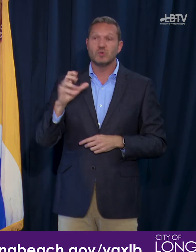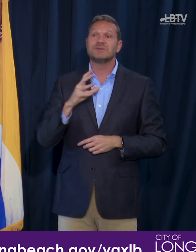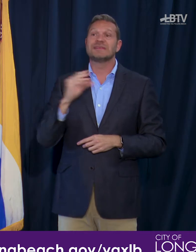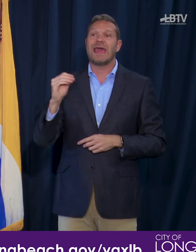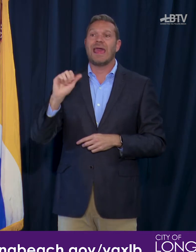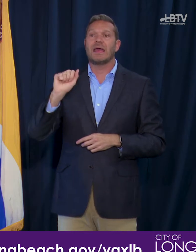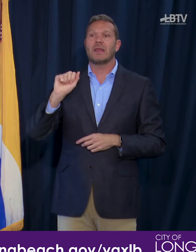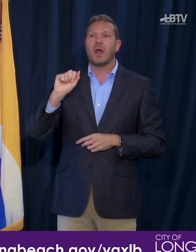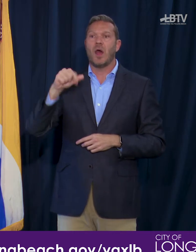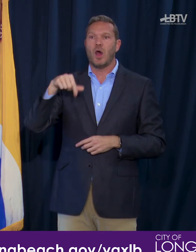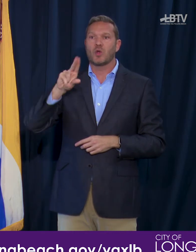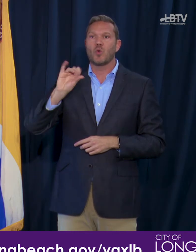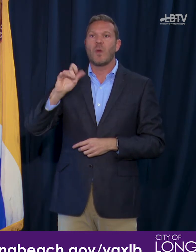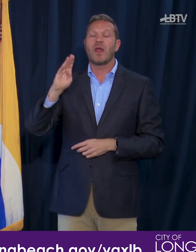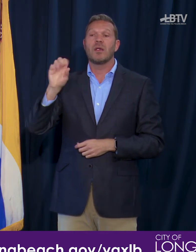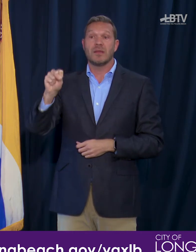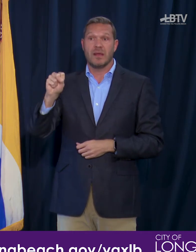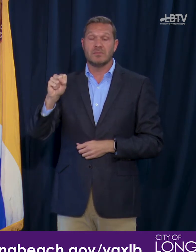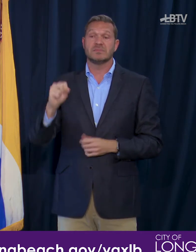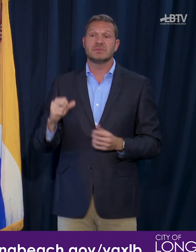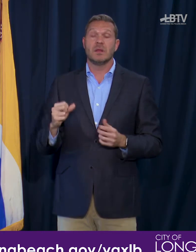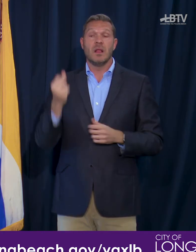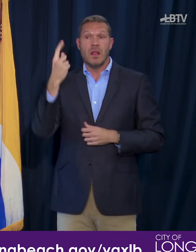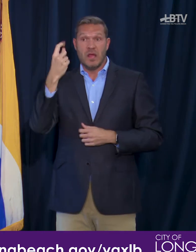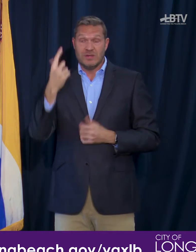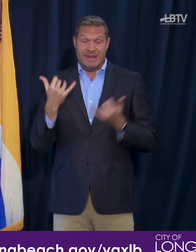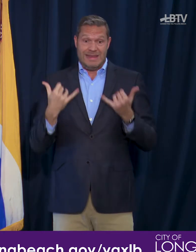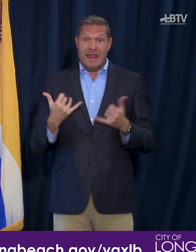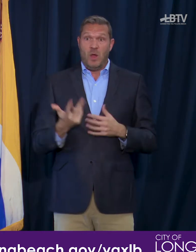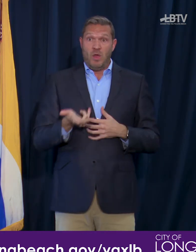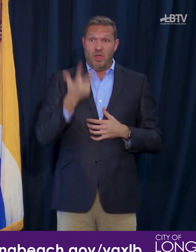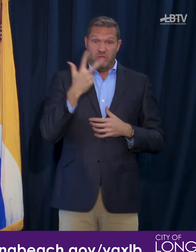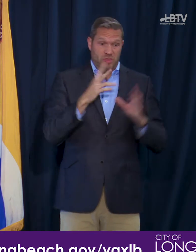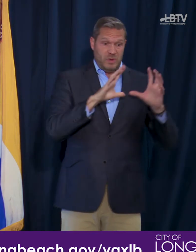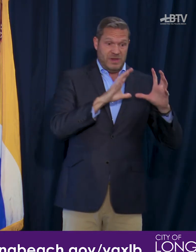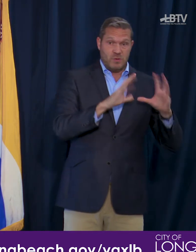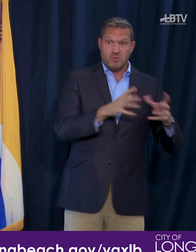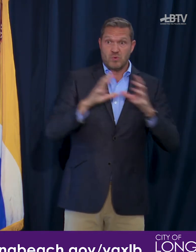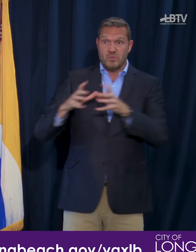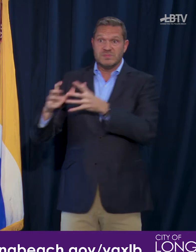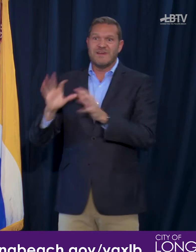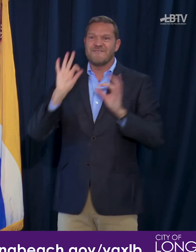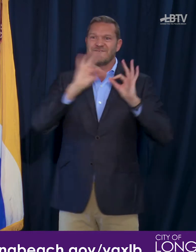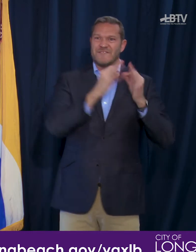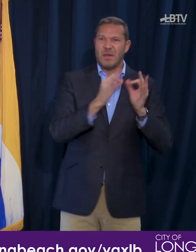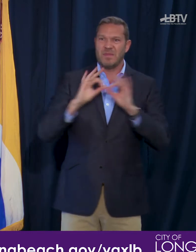Limited gatherings of no more than three households with gatherings allowed outdoors only are also now allowed.